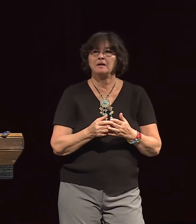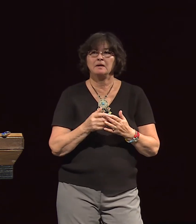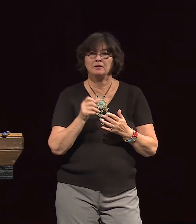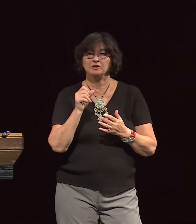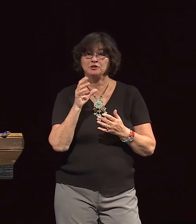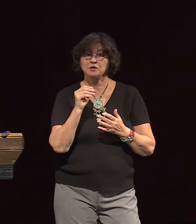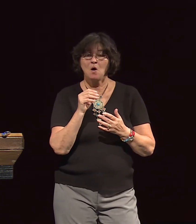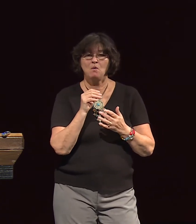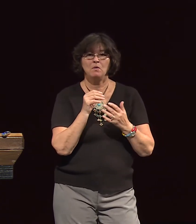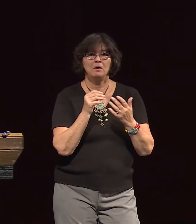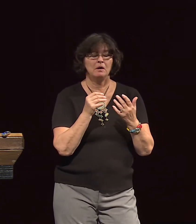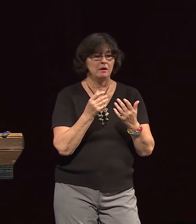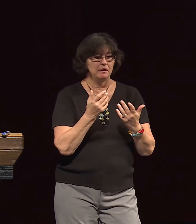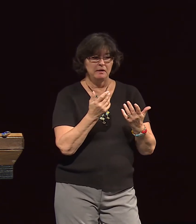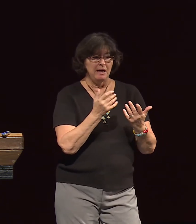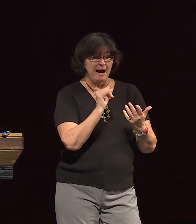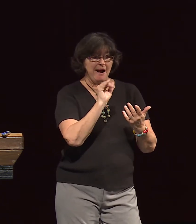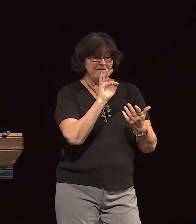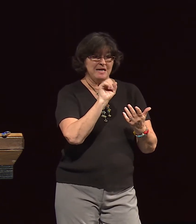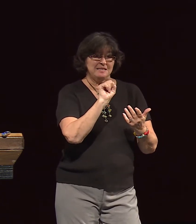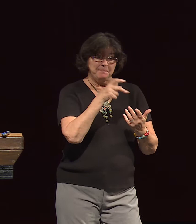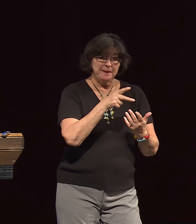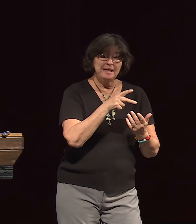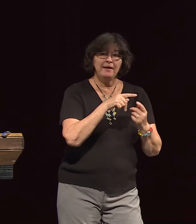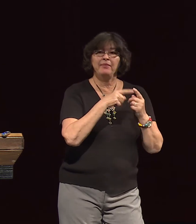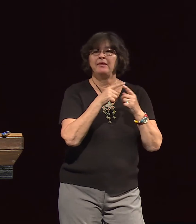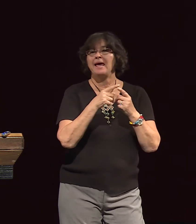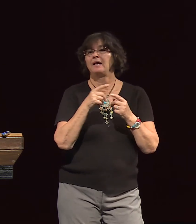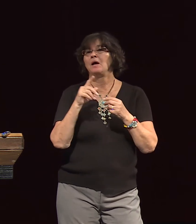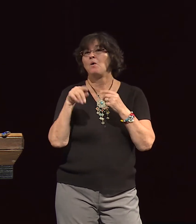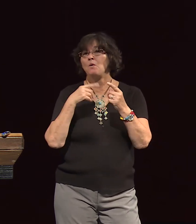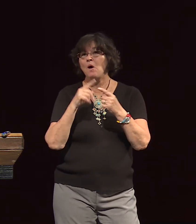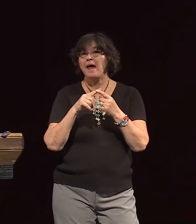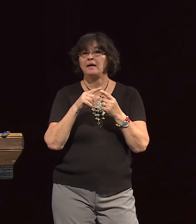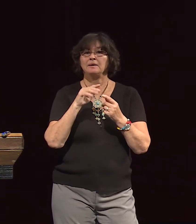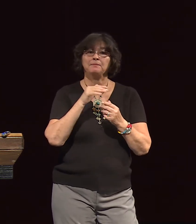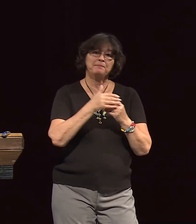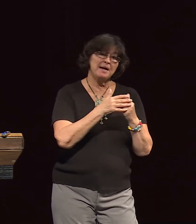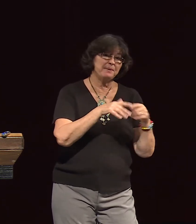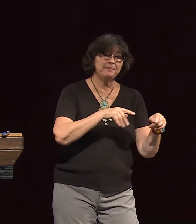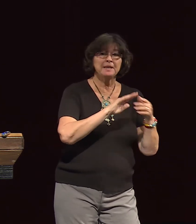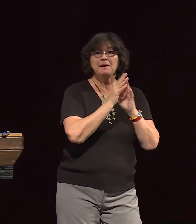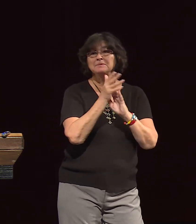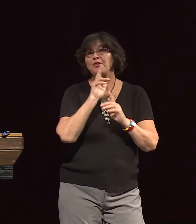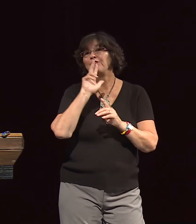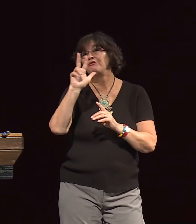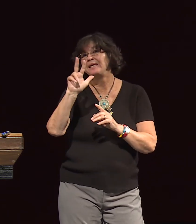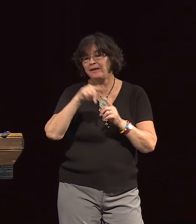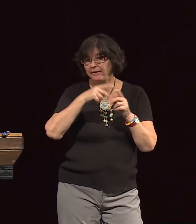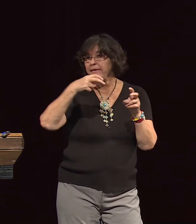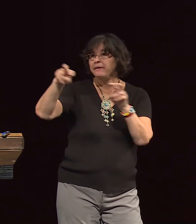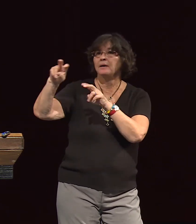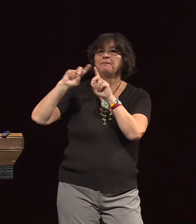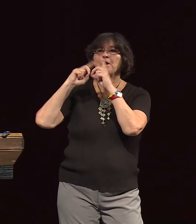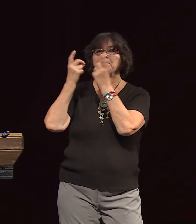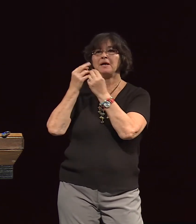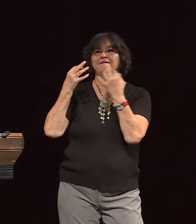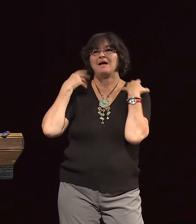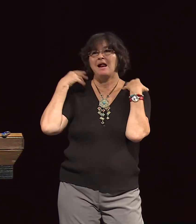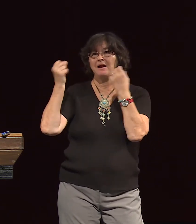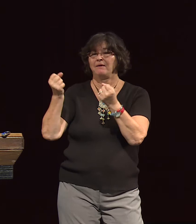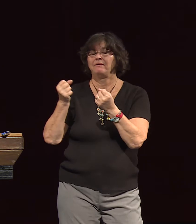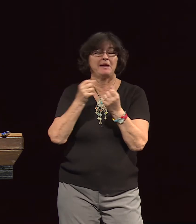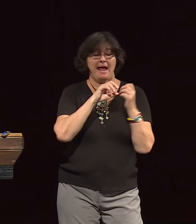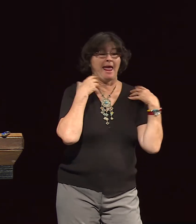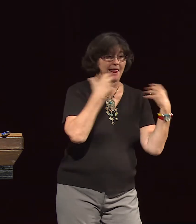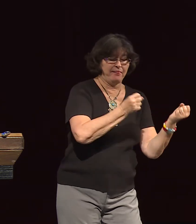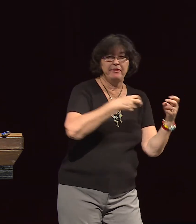So, by providing an IPFS, um... that information is transferred